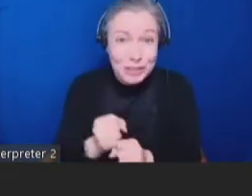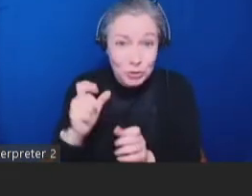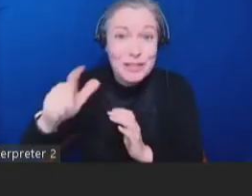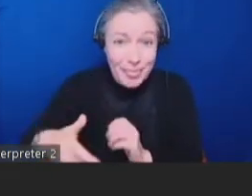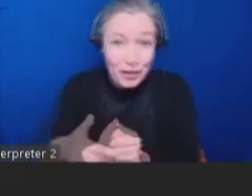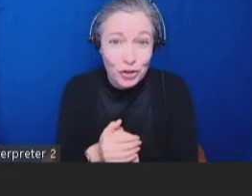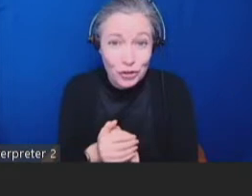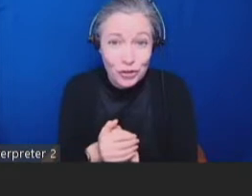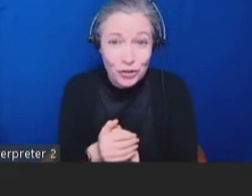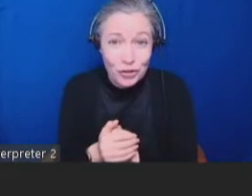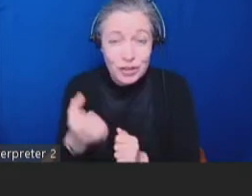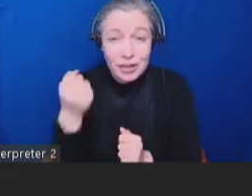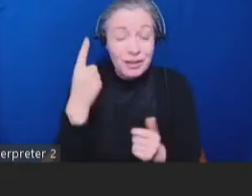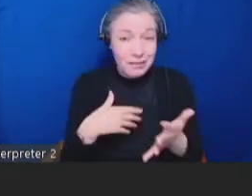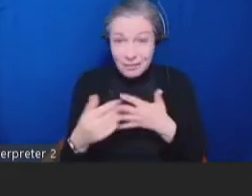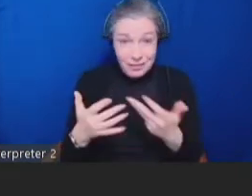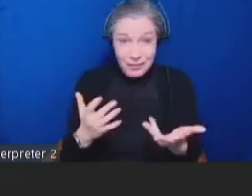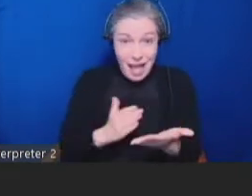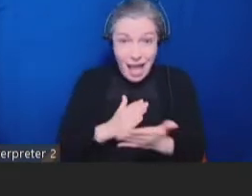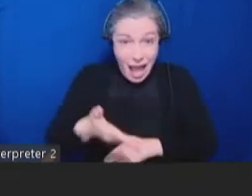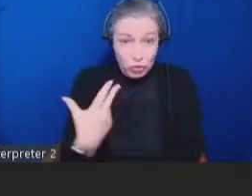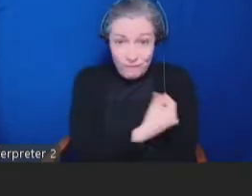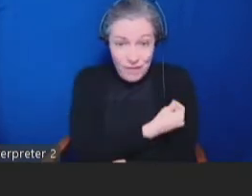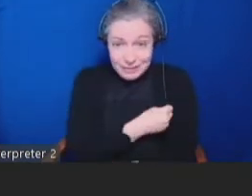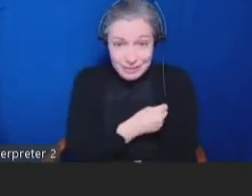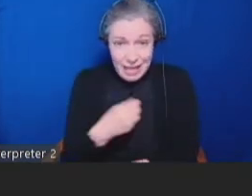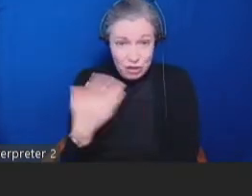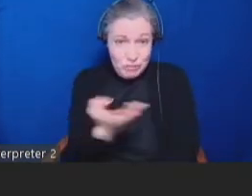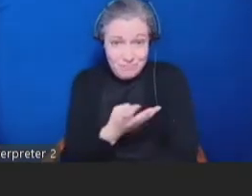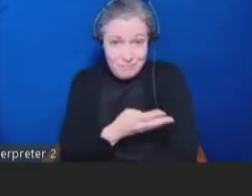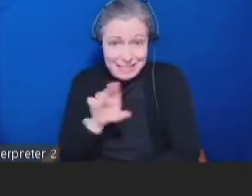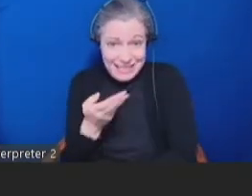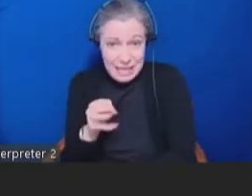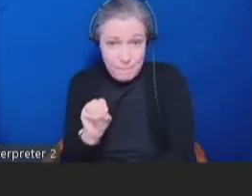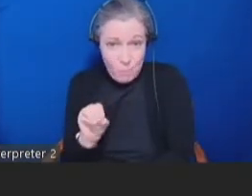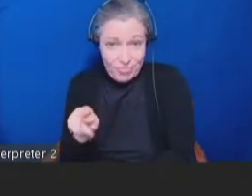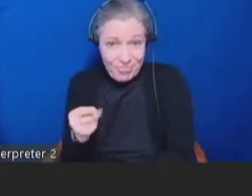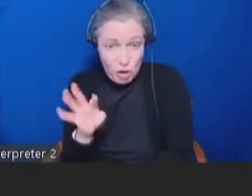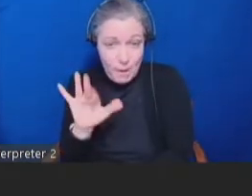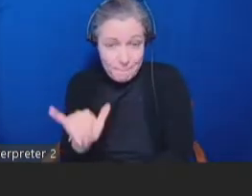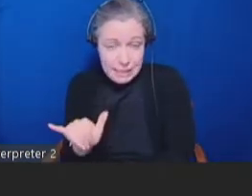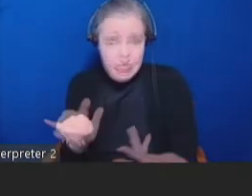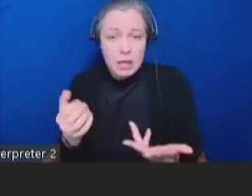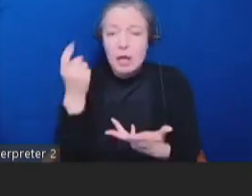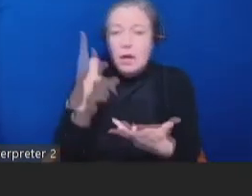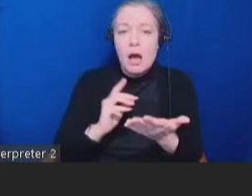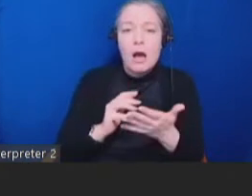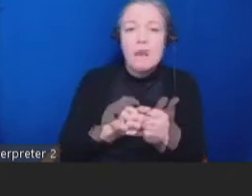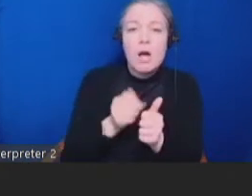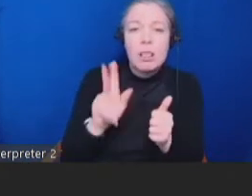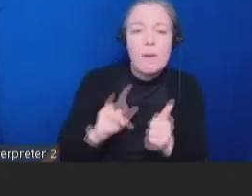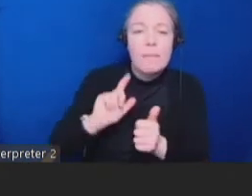post-vaccination chemotherapy. When we look at a median follow-up of 18 months, that extended